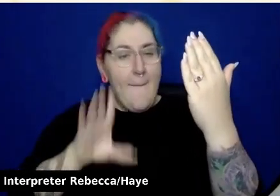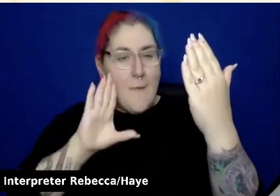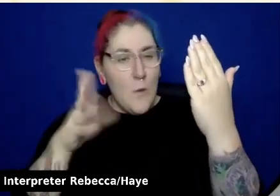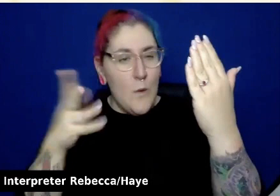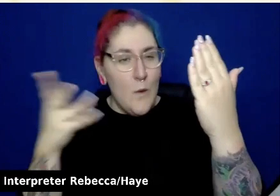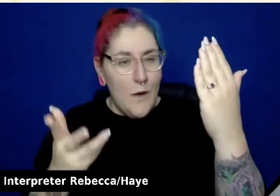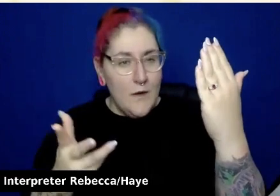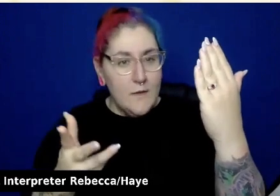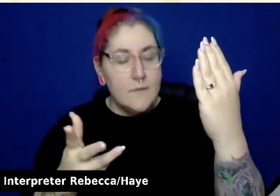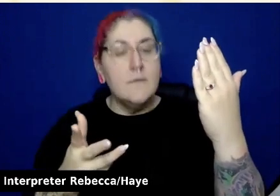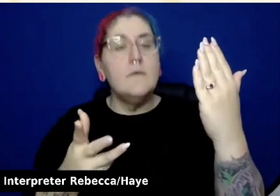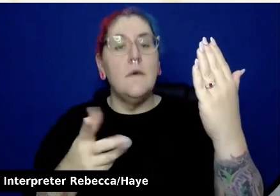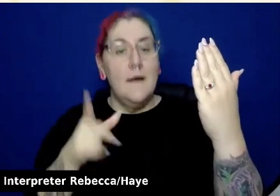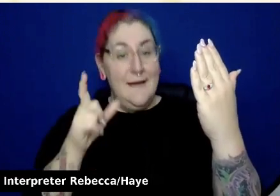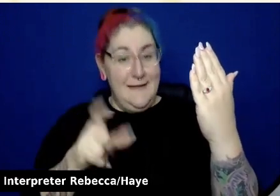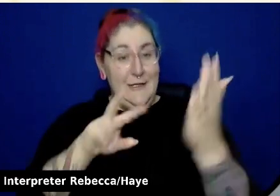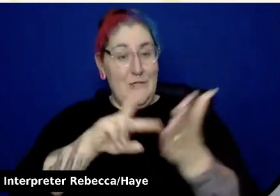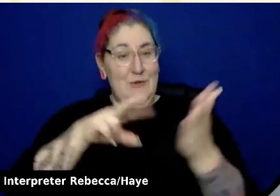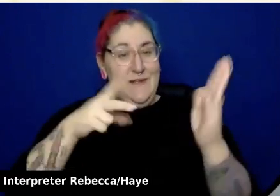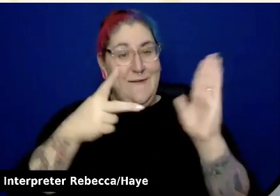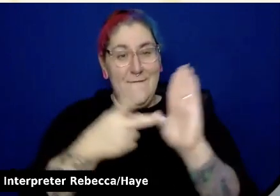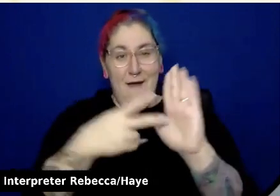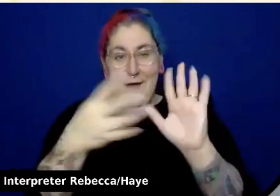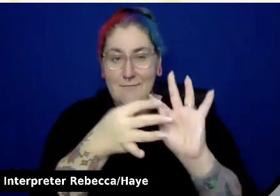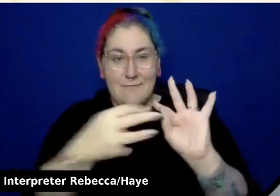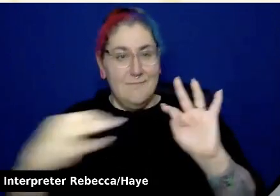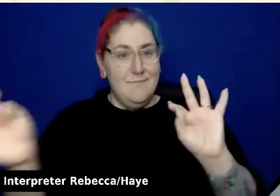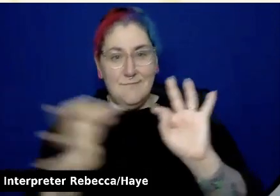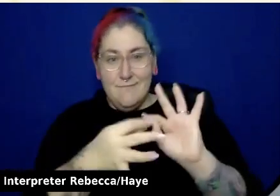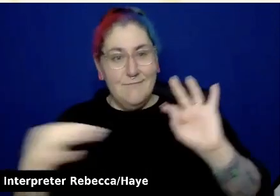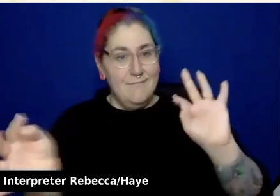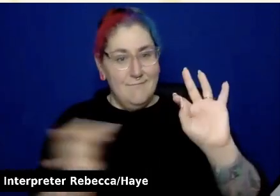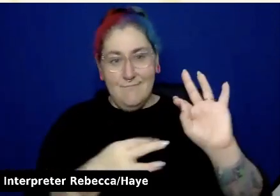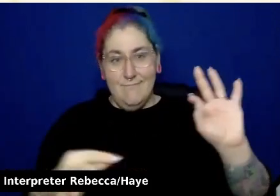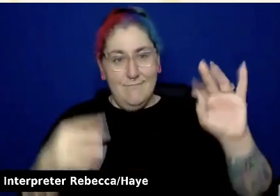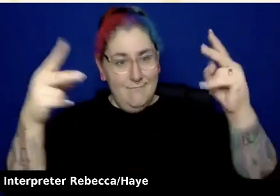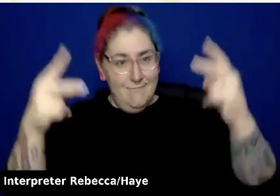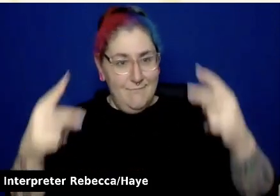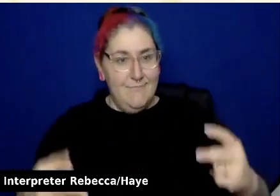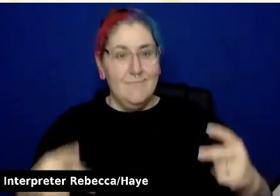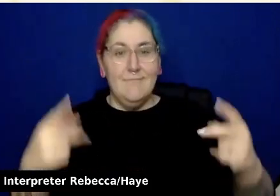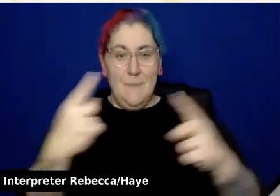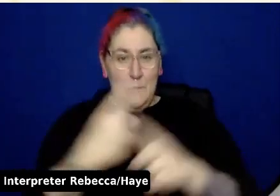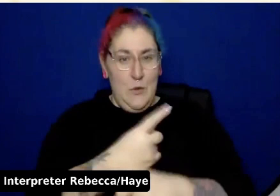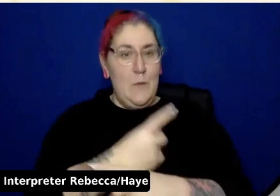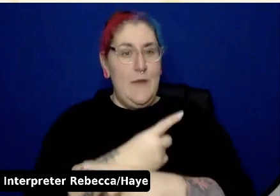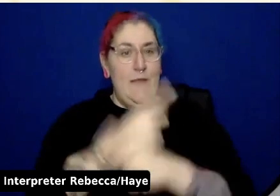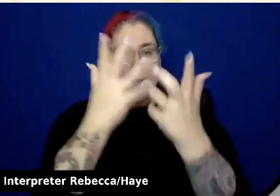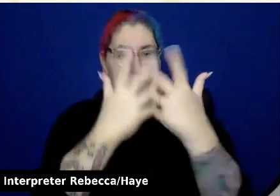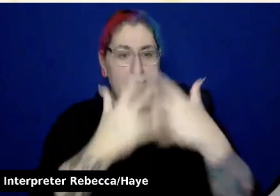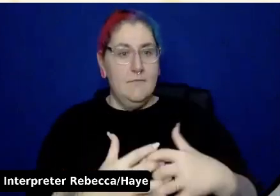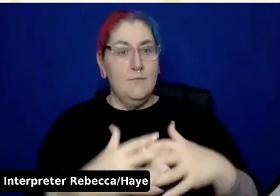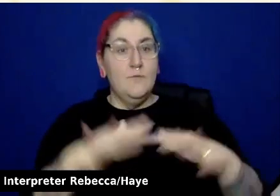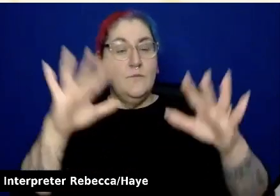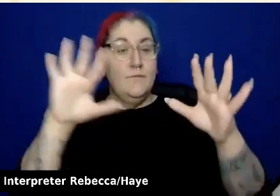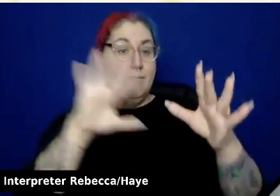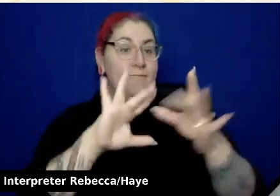Suppose you are using role equal to heading on a div element, and you have not provided the correct aria-level attribute.